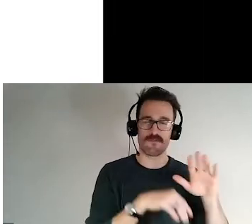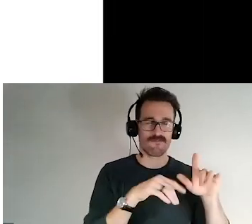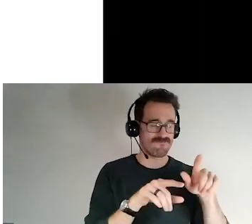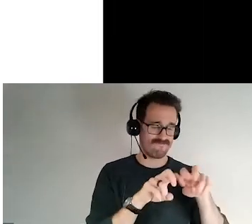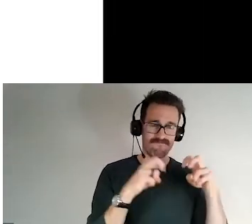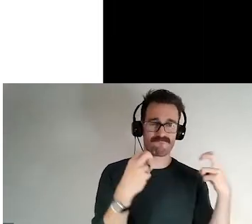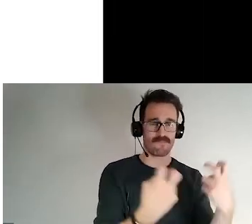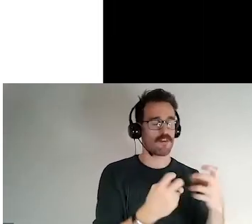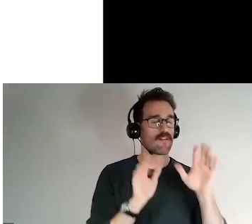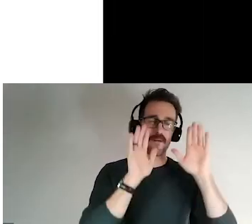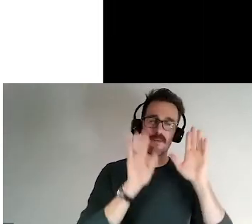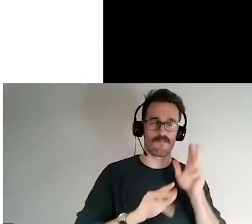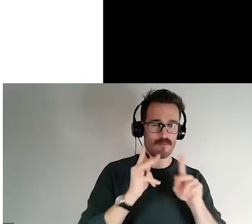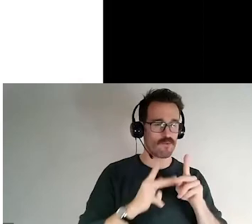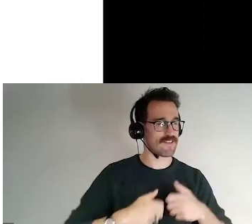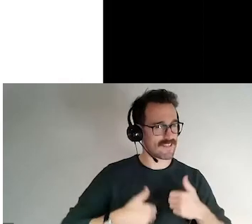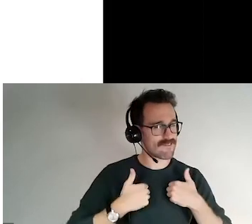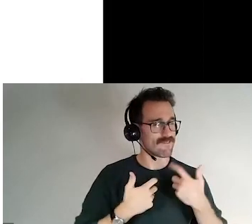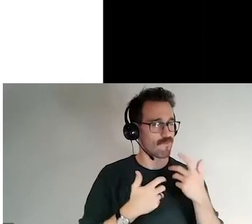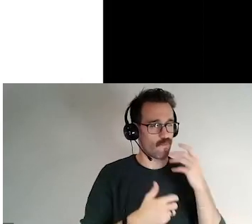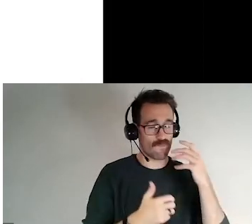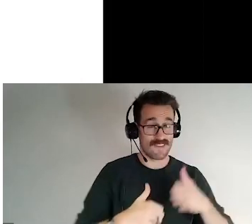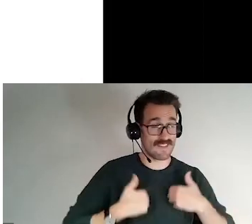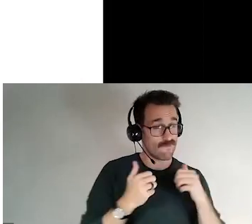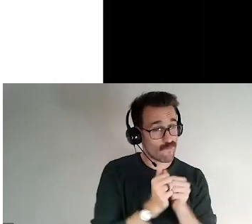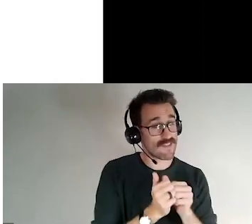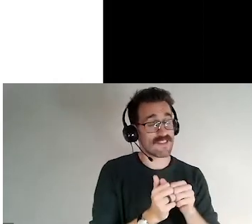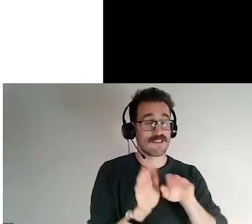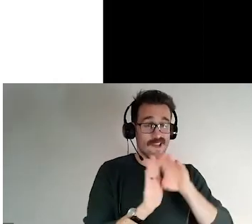people who are living with episodic disabilities from around the country and soon they will be